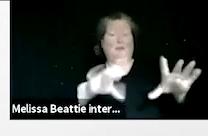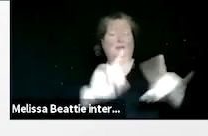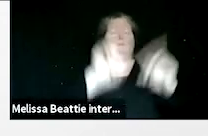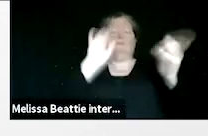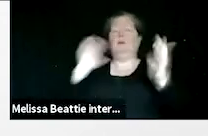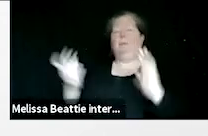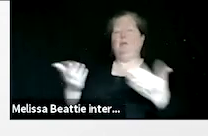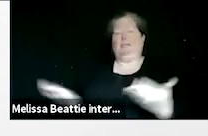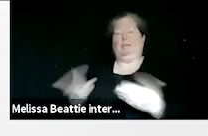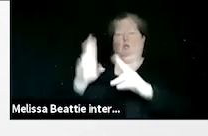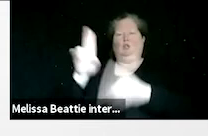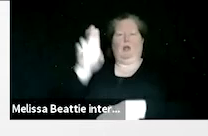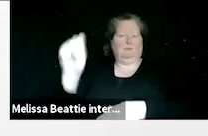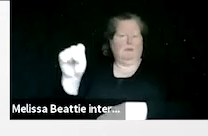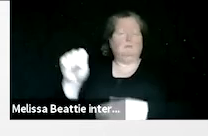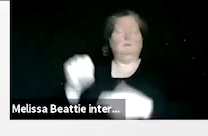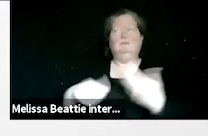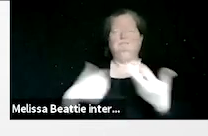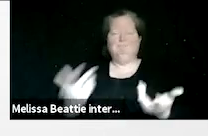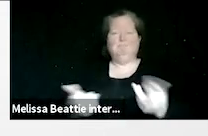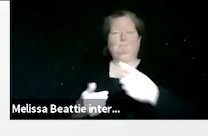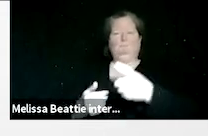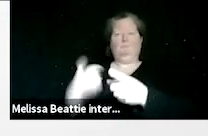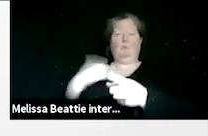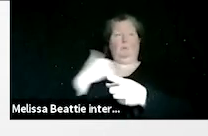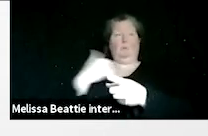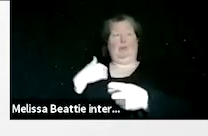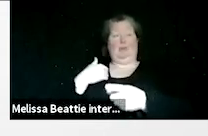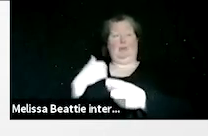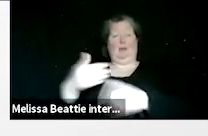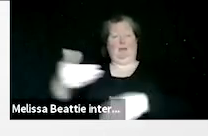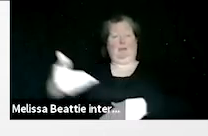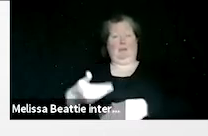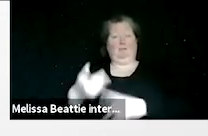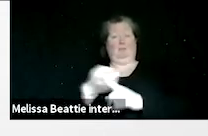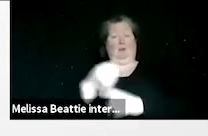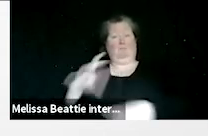Rick Mislan: It's funny. We have a guest from Australia actually tonight on so funny that you mentioned that